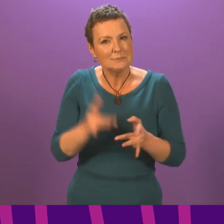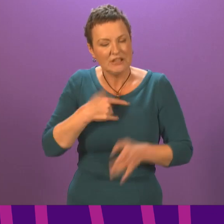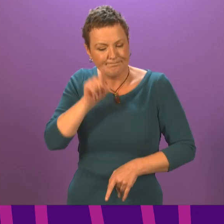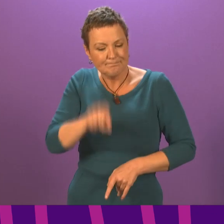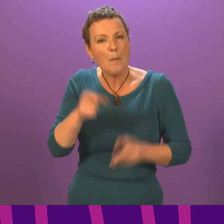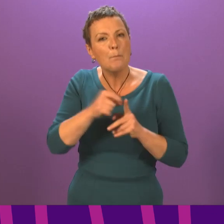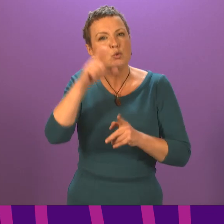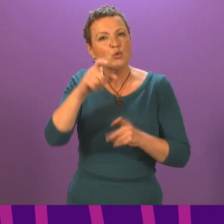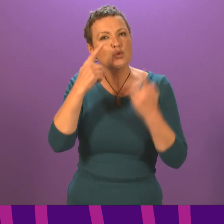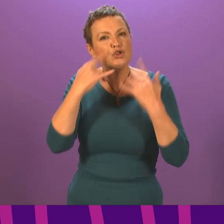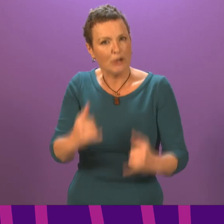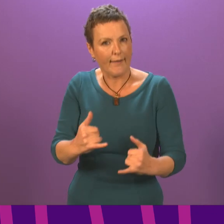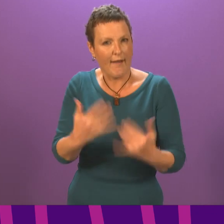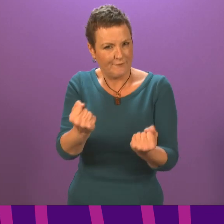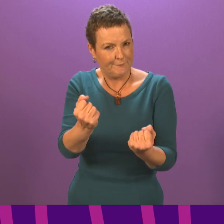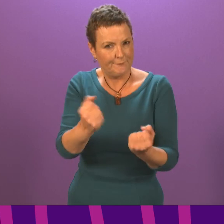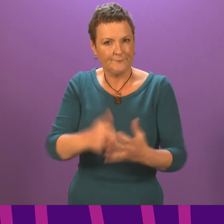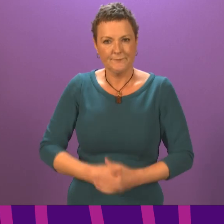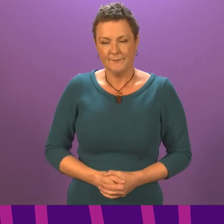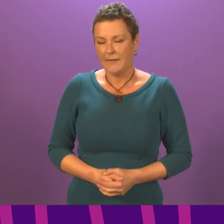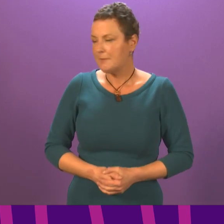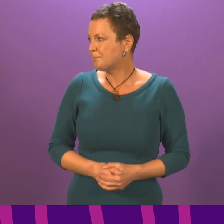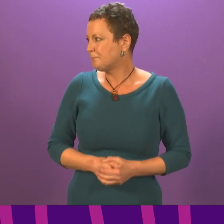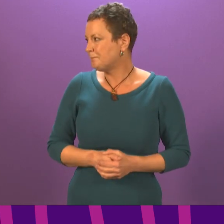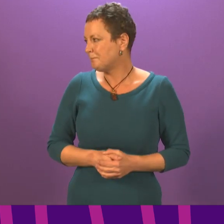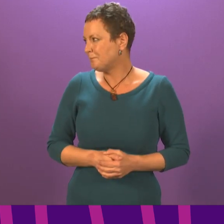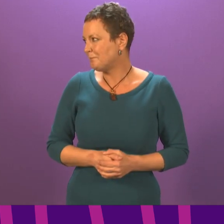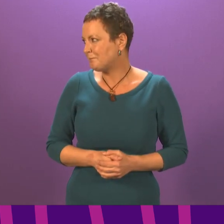Jackie Baillie (Dumbarton) (Lab): People in West Dunbartonshire have worked